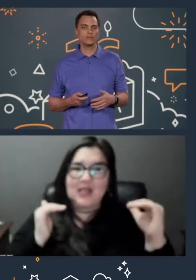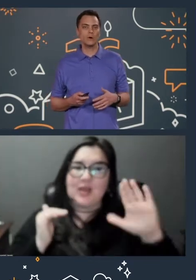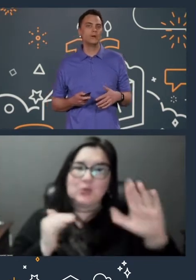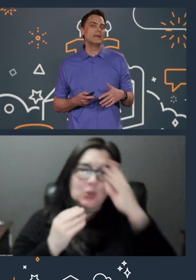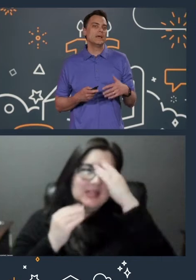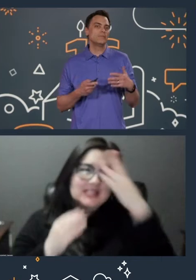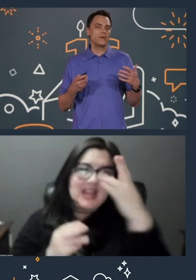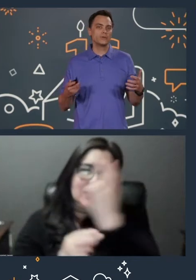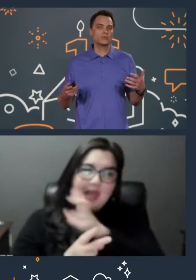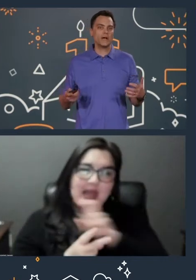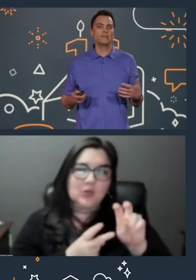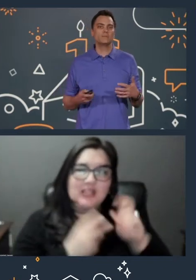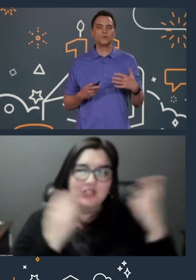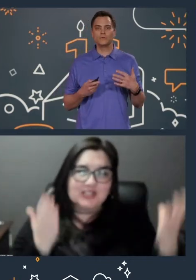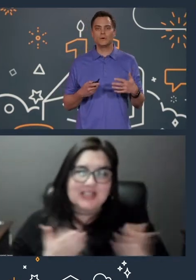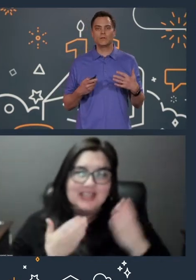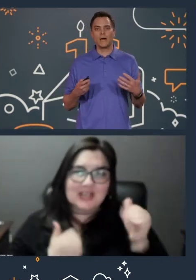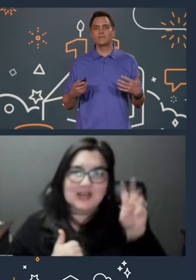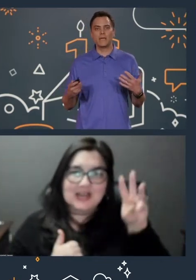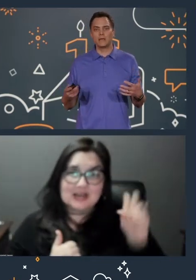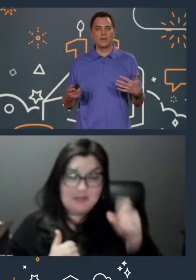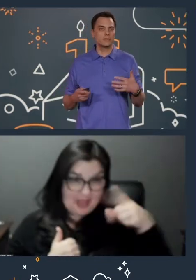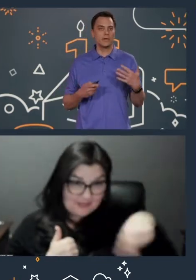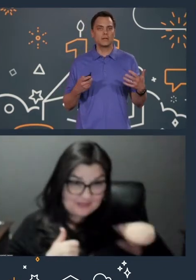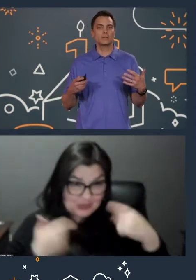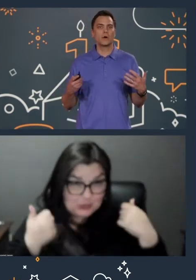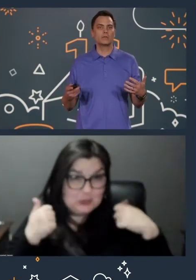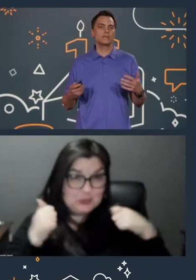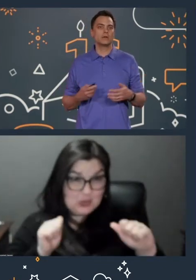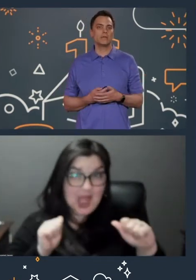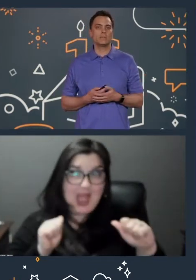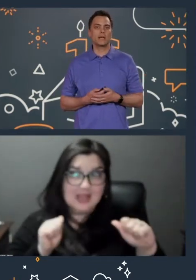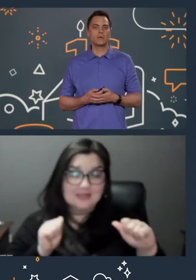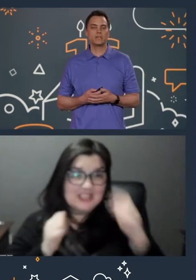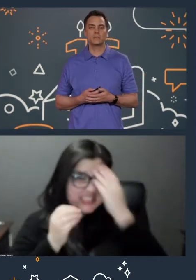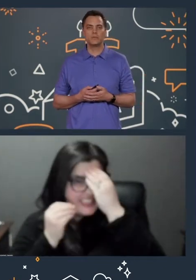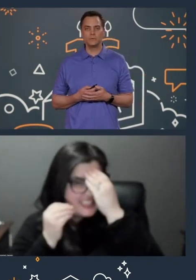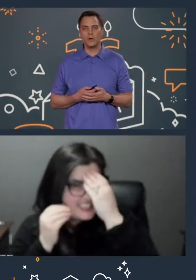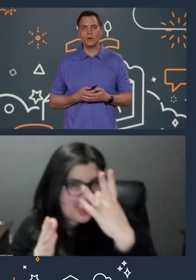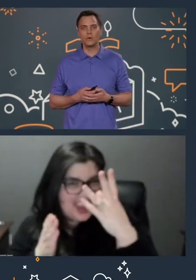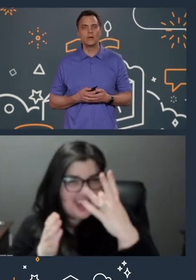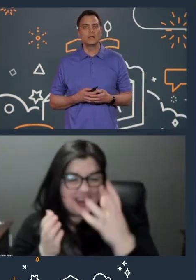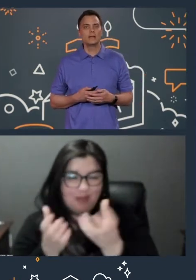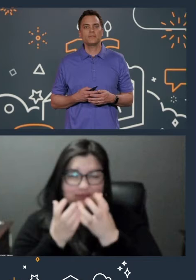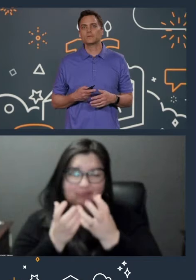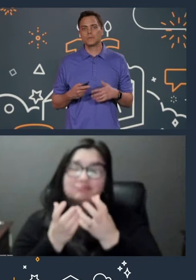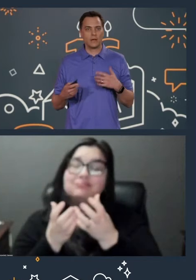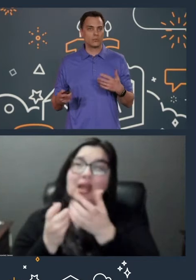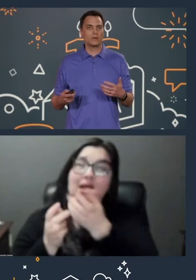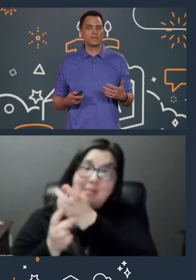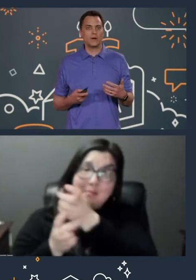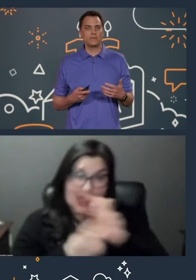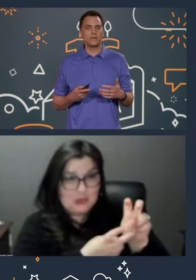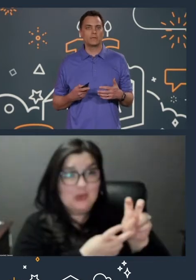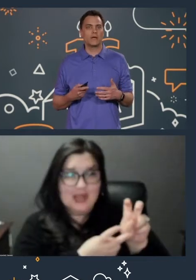So, if you've ever tried to move a lot of data, ever done a large-scale data migration, you know that there's a lot of work involved there, right?